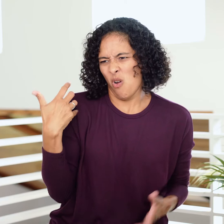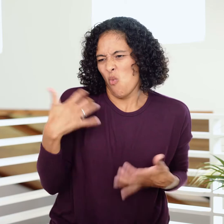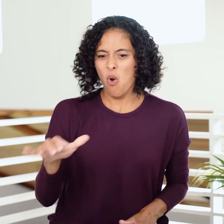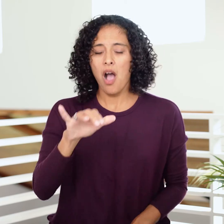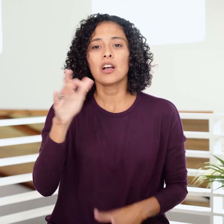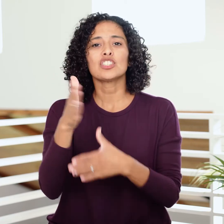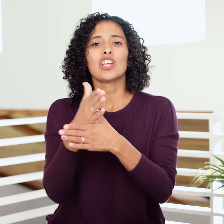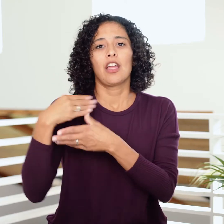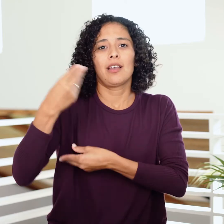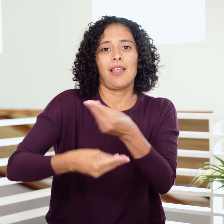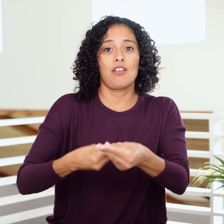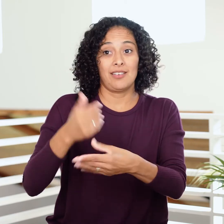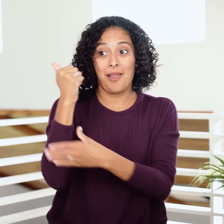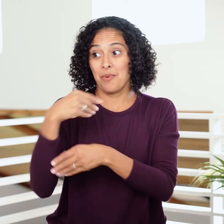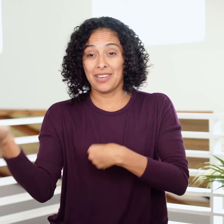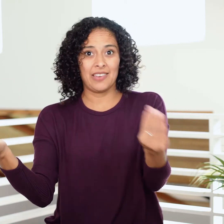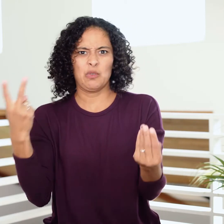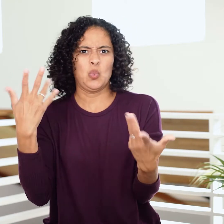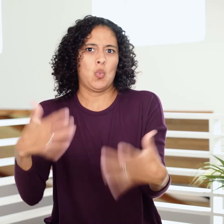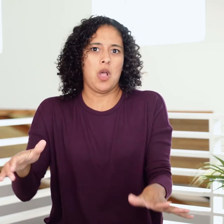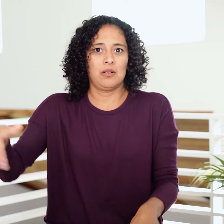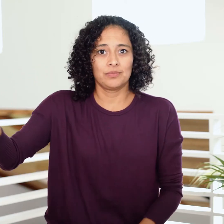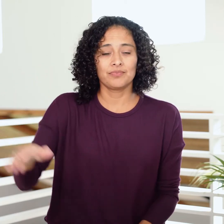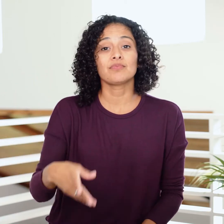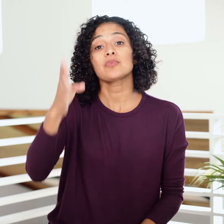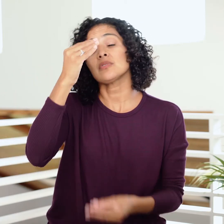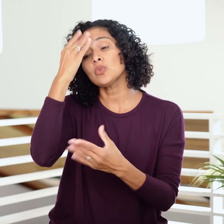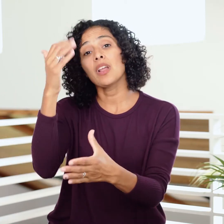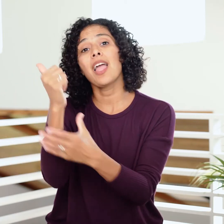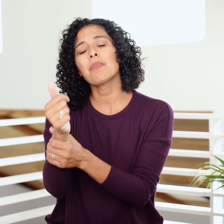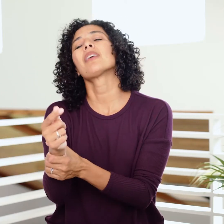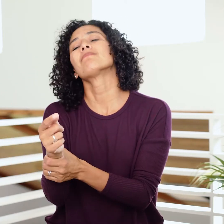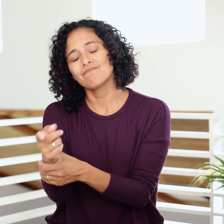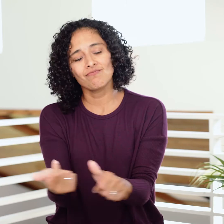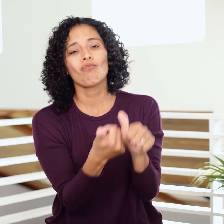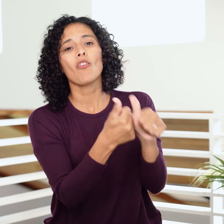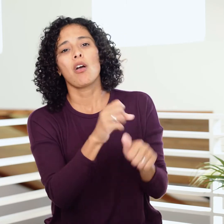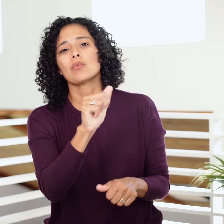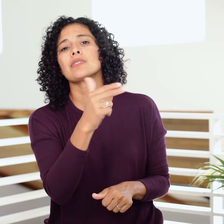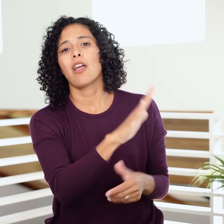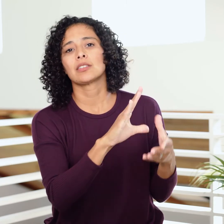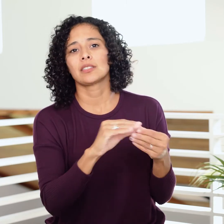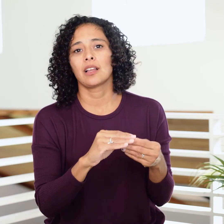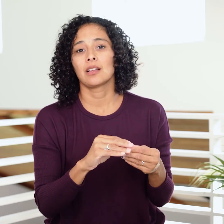Isaac doesn’t have to split his inheritance. God tells Abe to do whatever Sarah says.